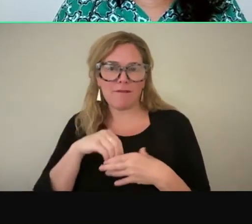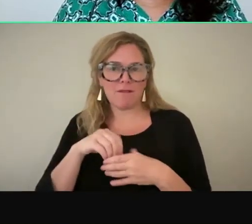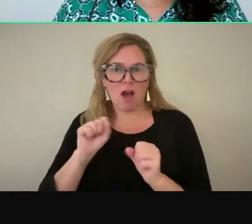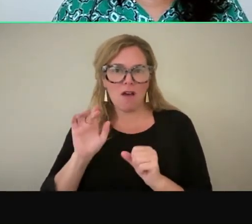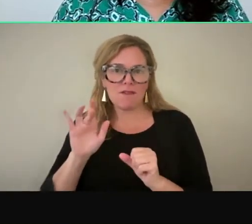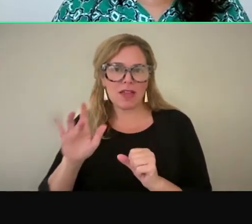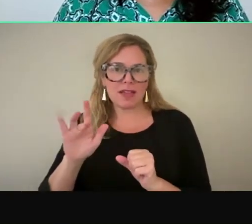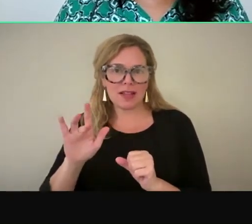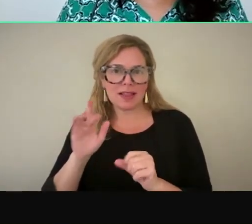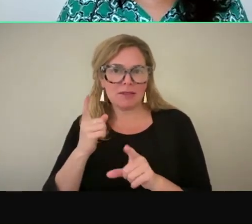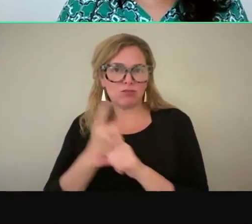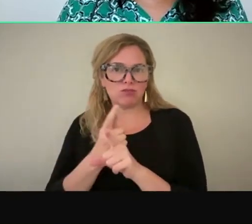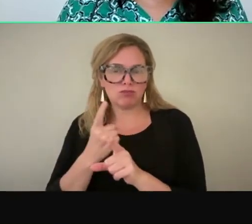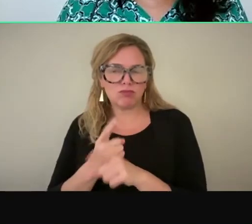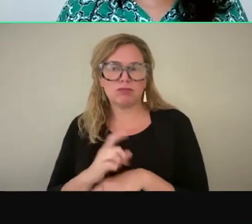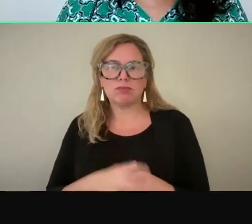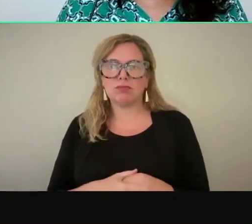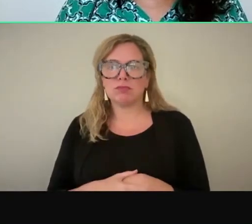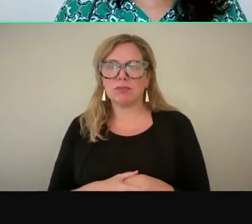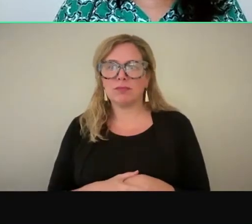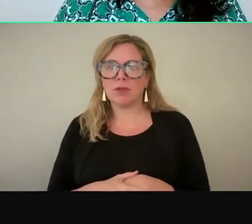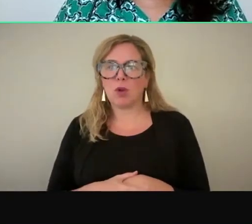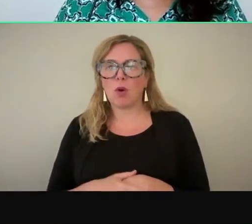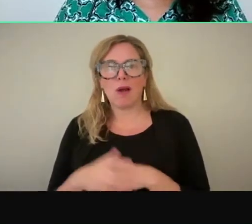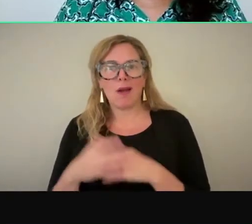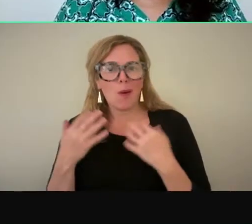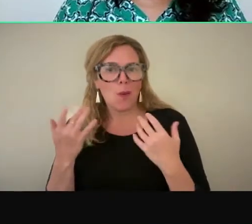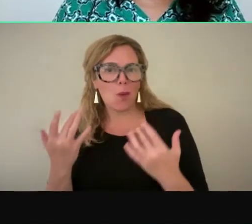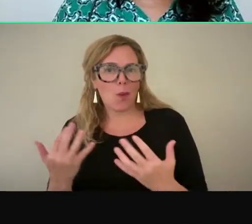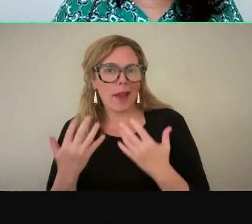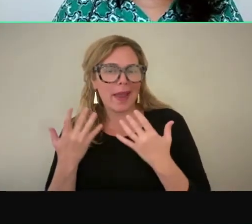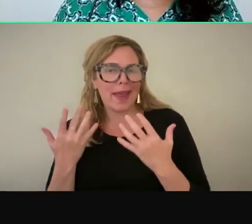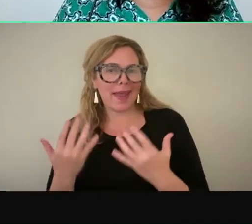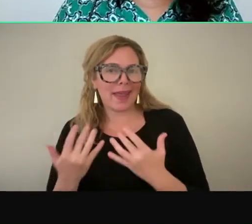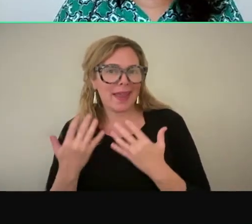waiting for nurses and service providers to make their appearances on the visit.